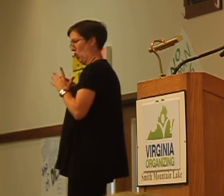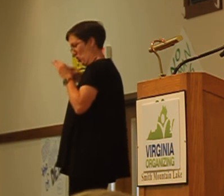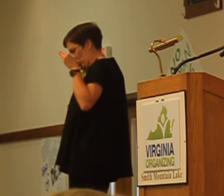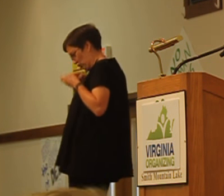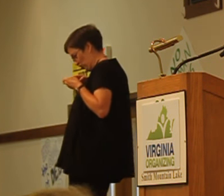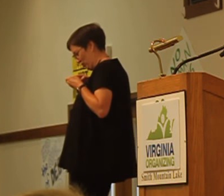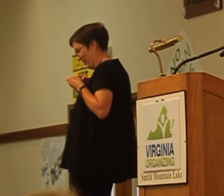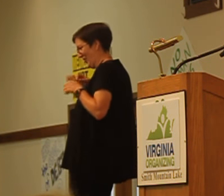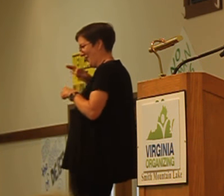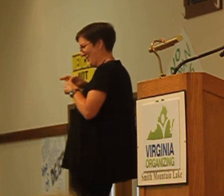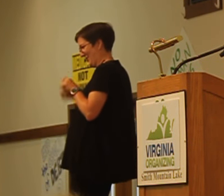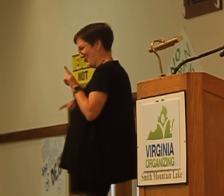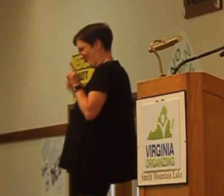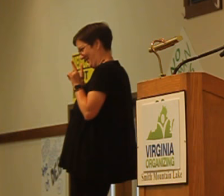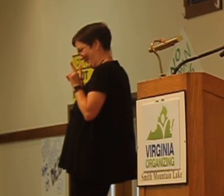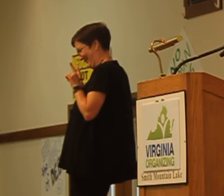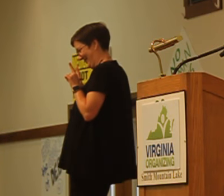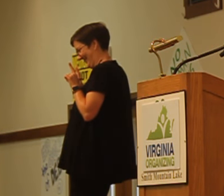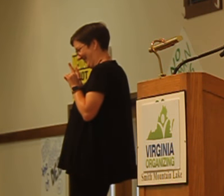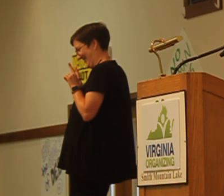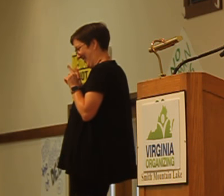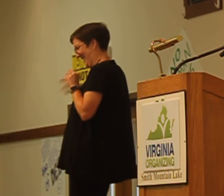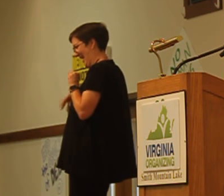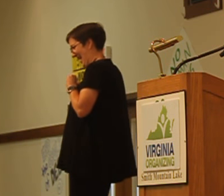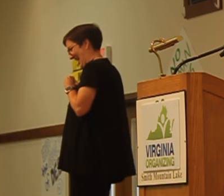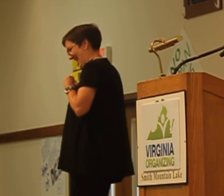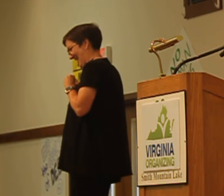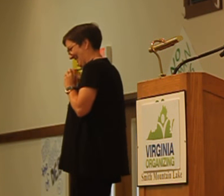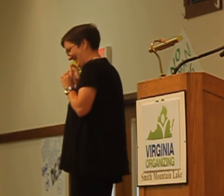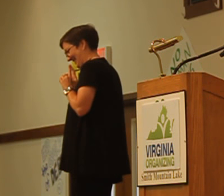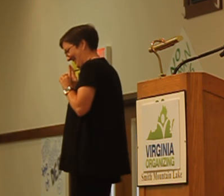and I encourage anyone who knows anyone that's a felon